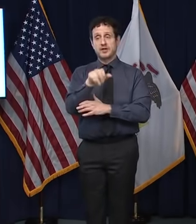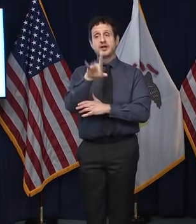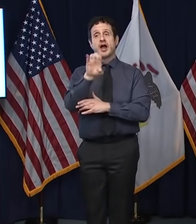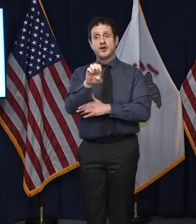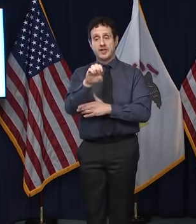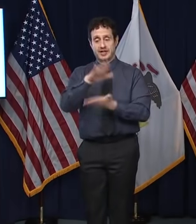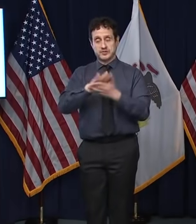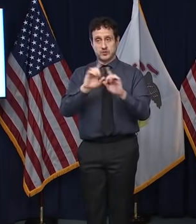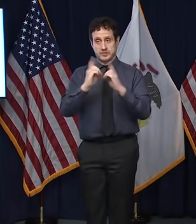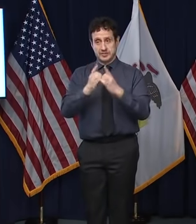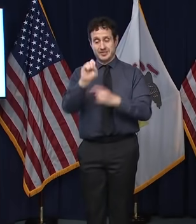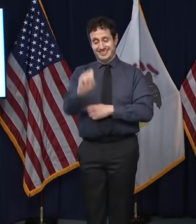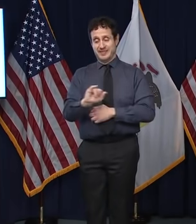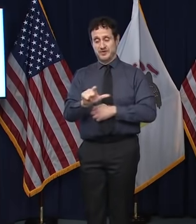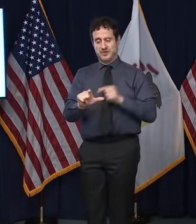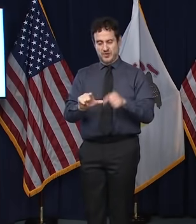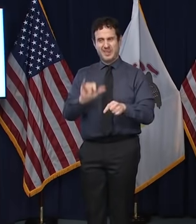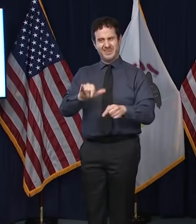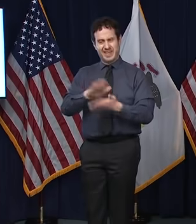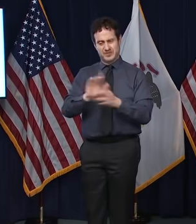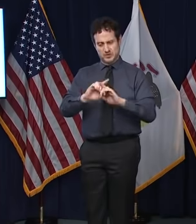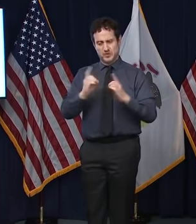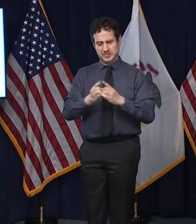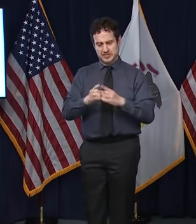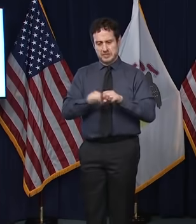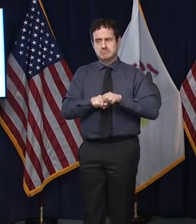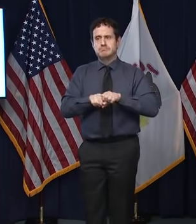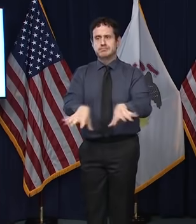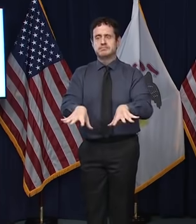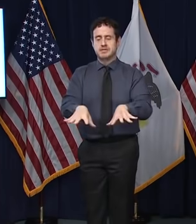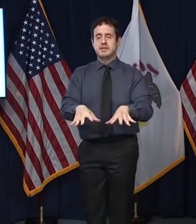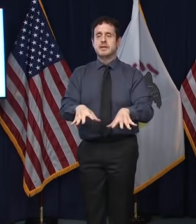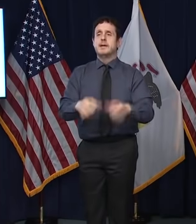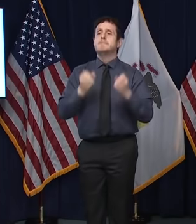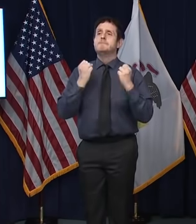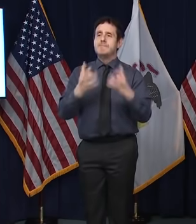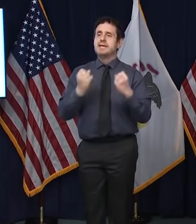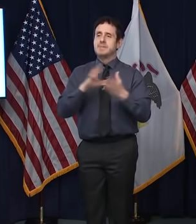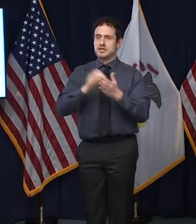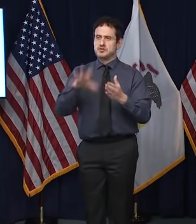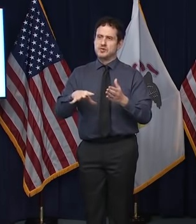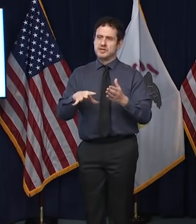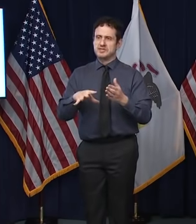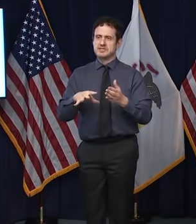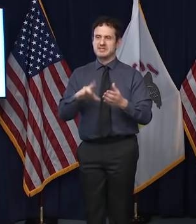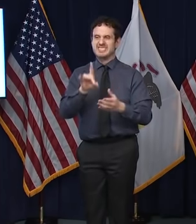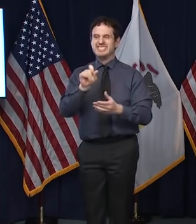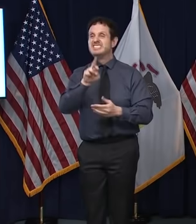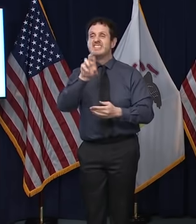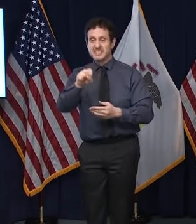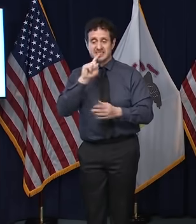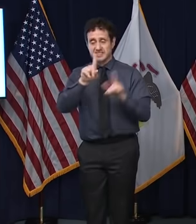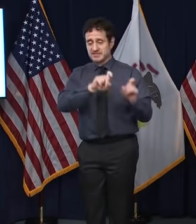includes an outbreak in the Carlisle school district in